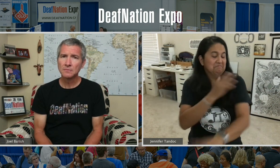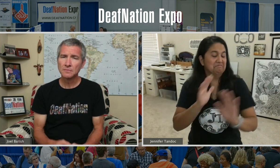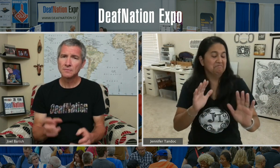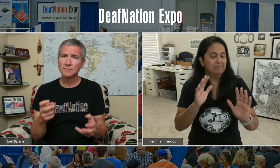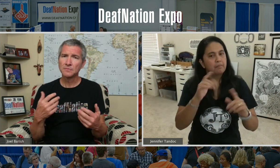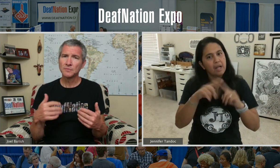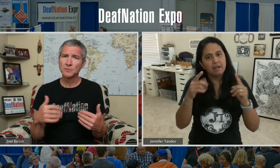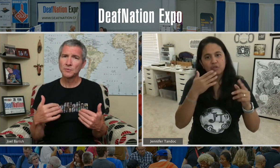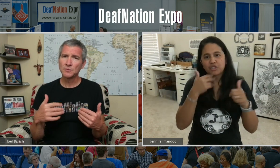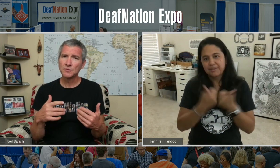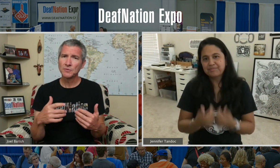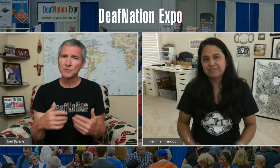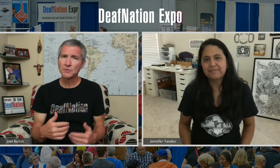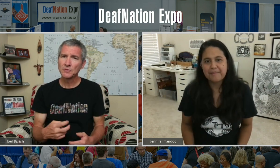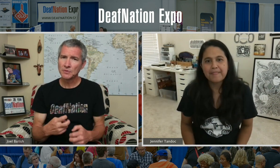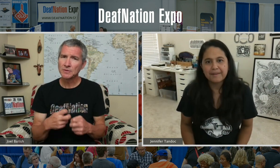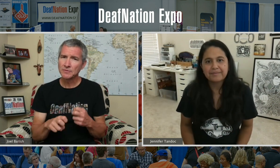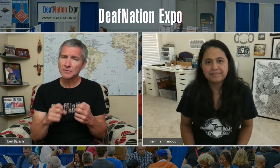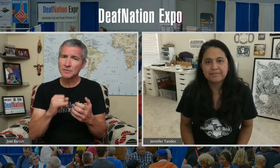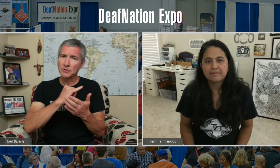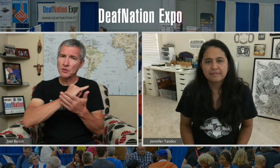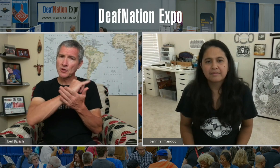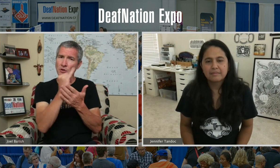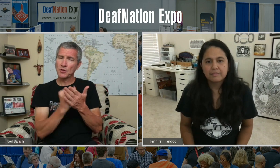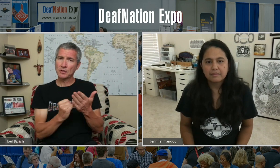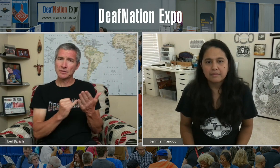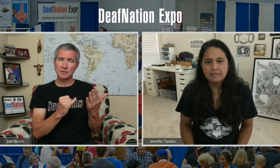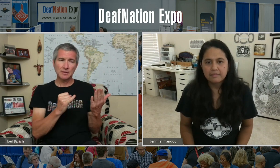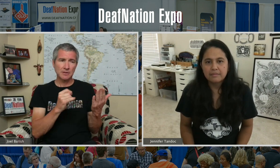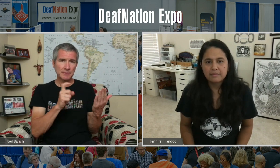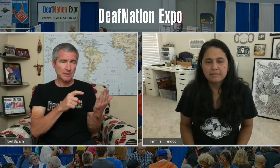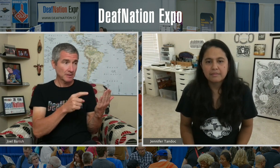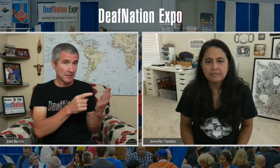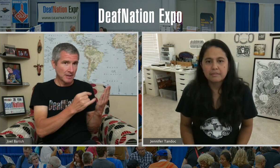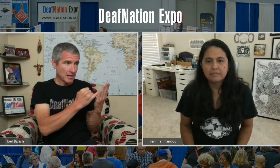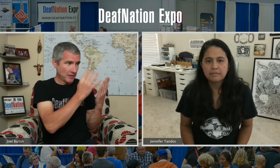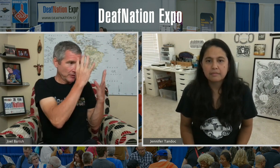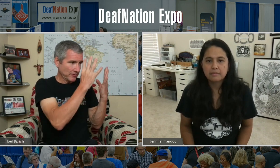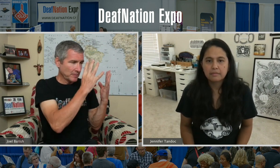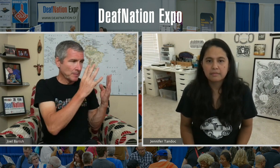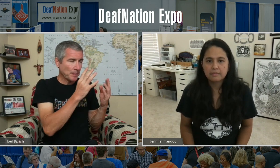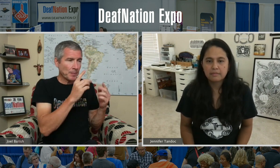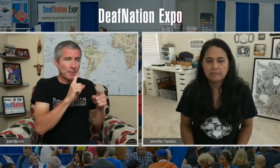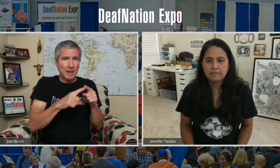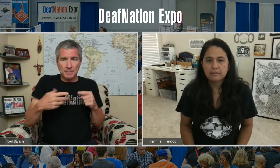I’m improving, but it’s a good challenge. But with art, you need information